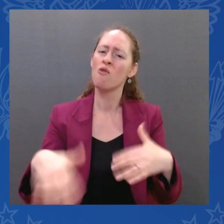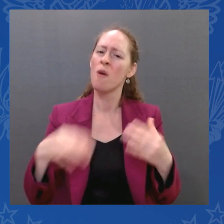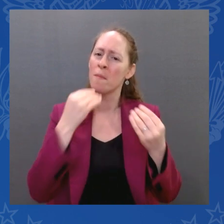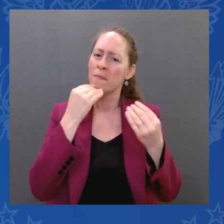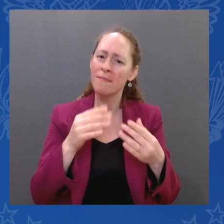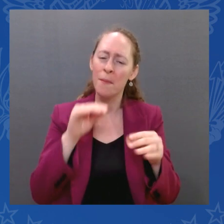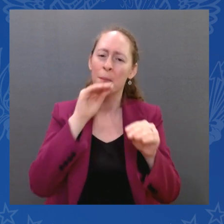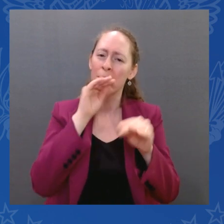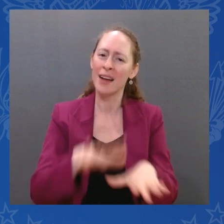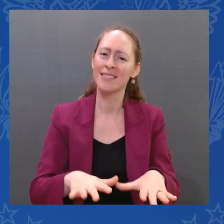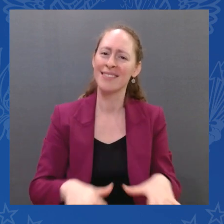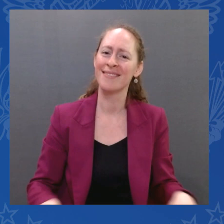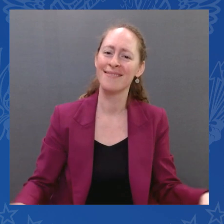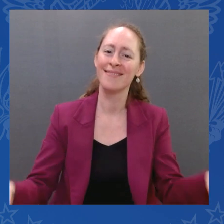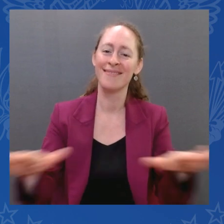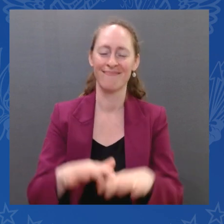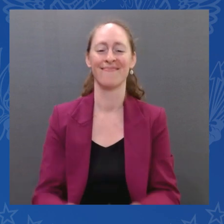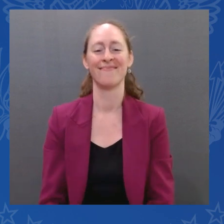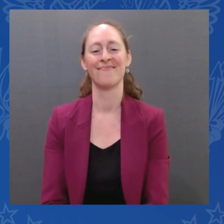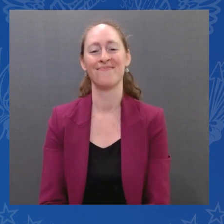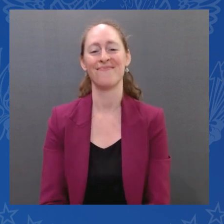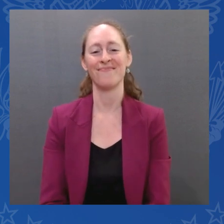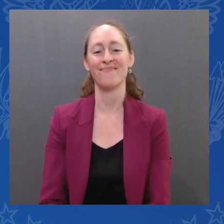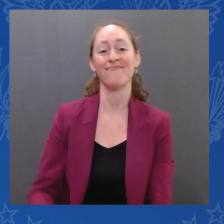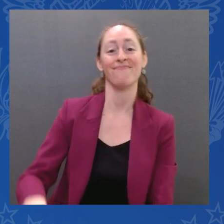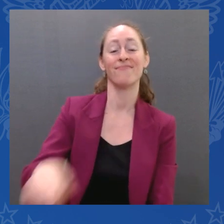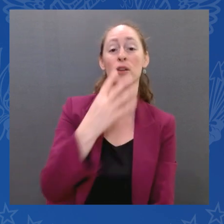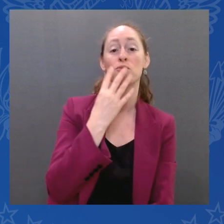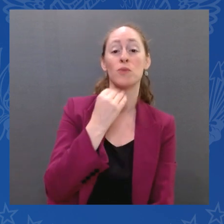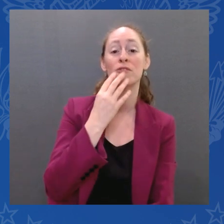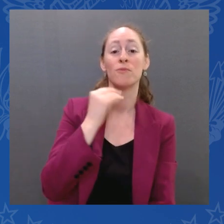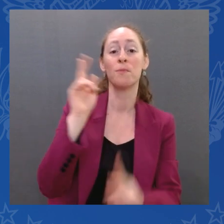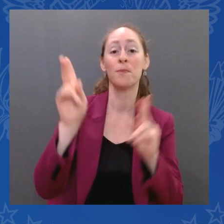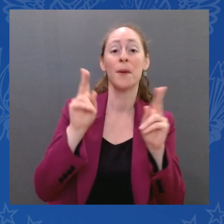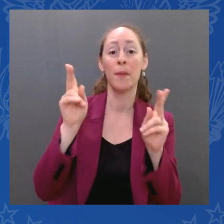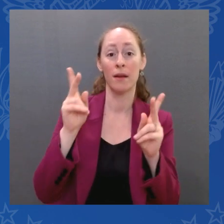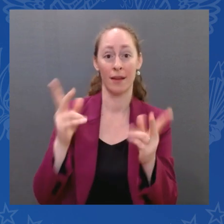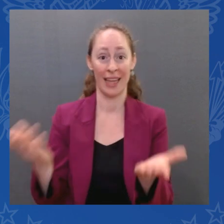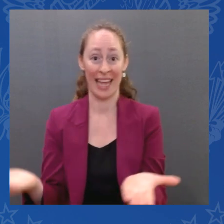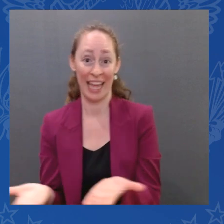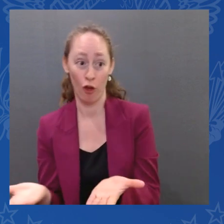It's bone deep. And generation after generation, that connection grows.